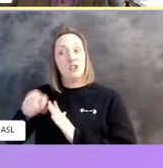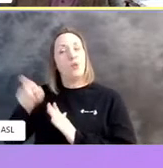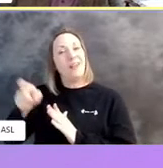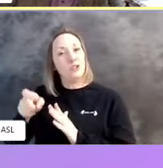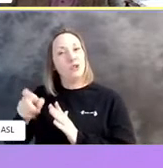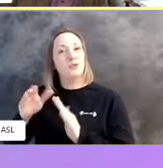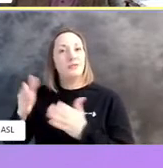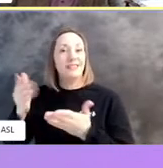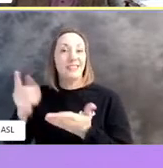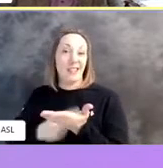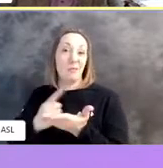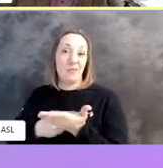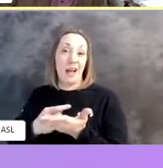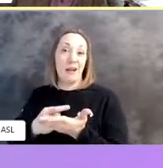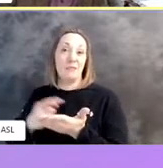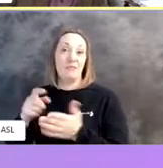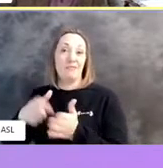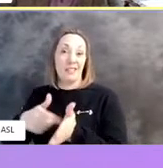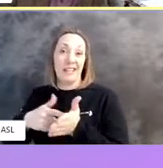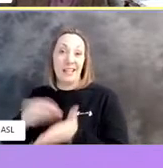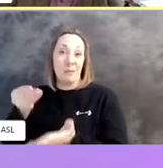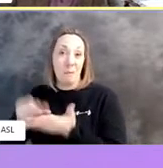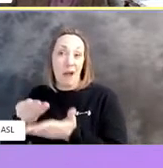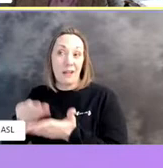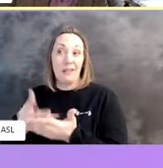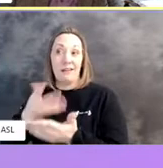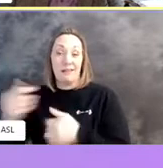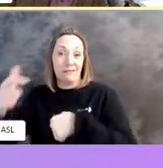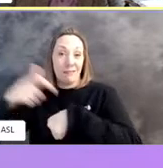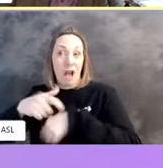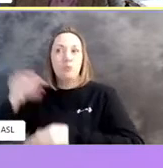website. It's important to that public body